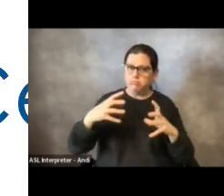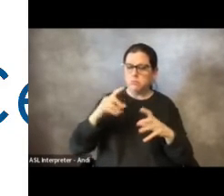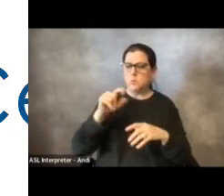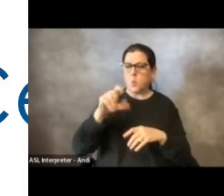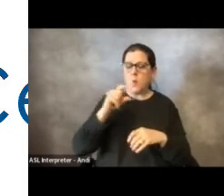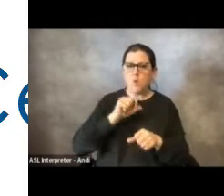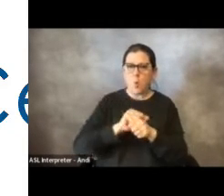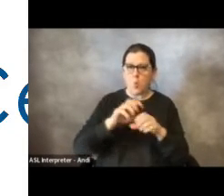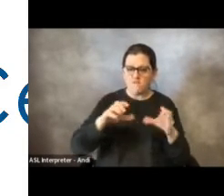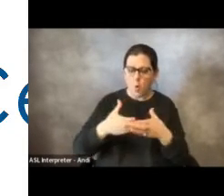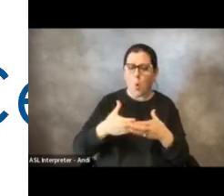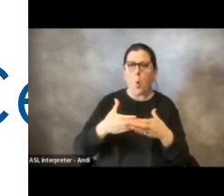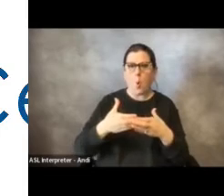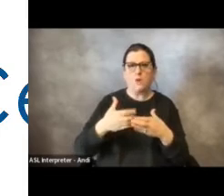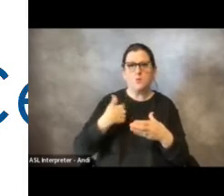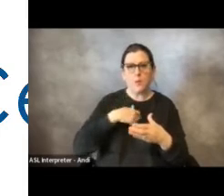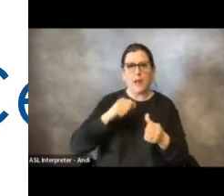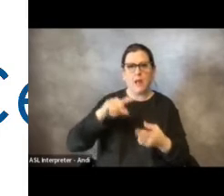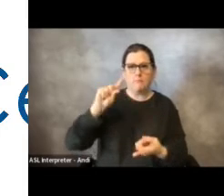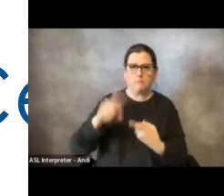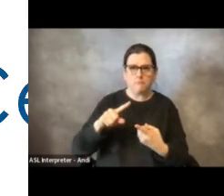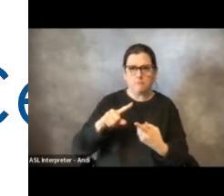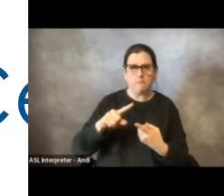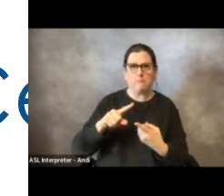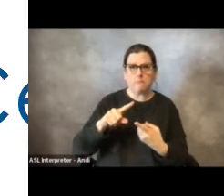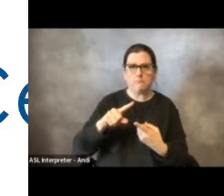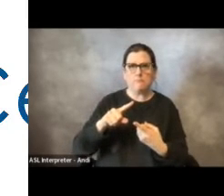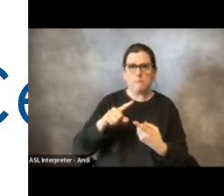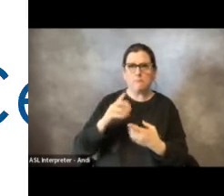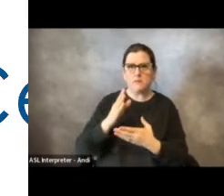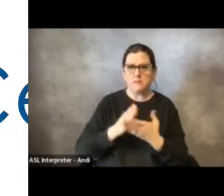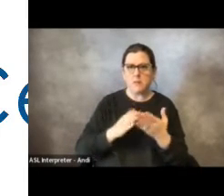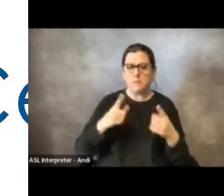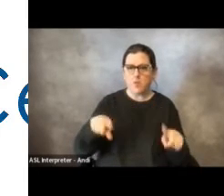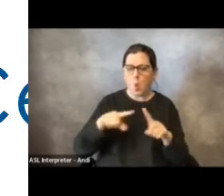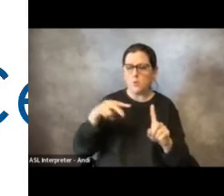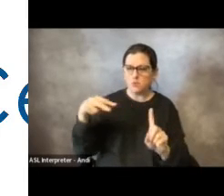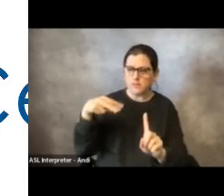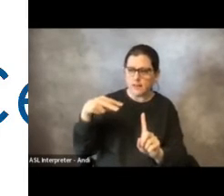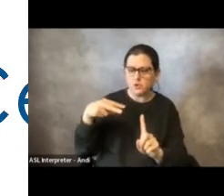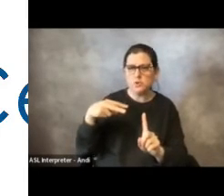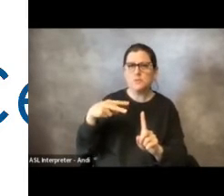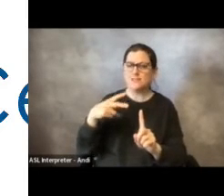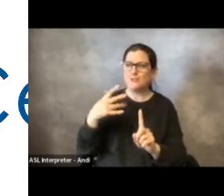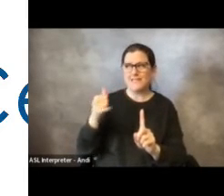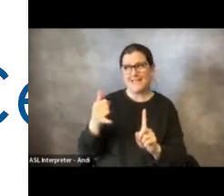can chip away at some of those, there's misperceptions that unfortunately, still exist among some of our professional